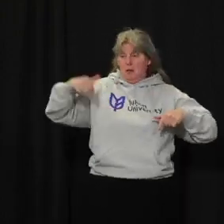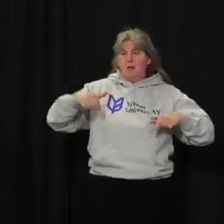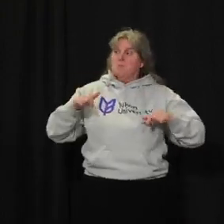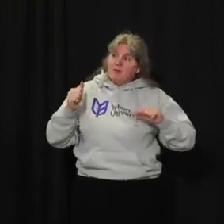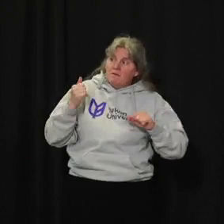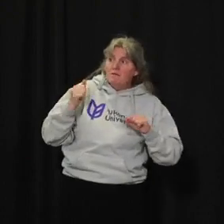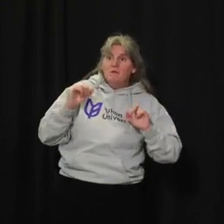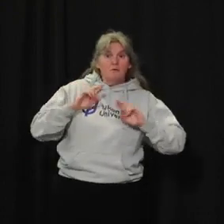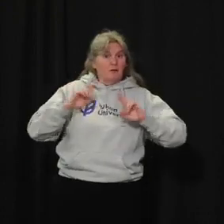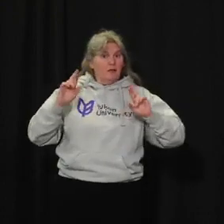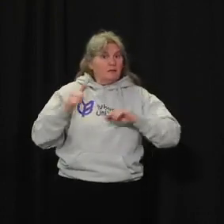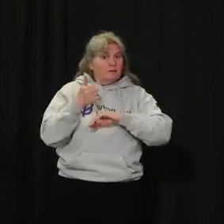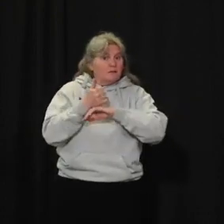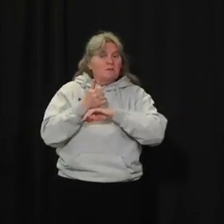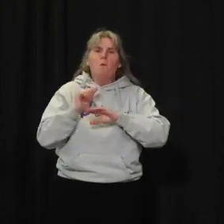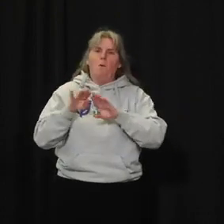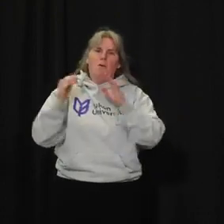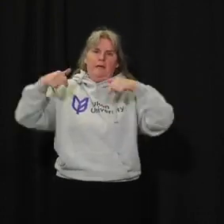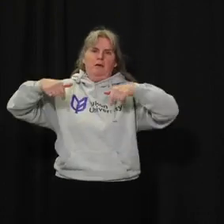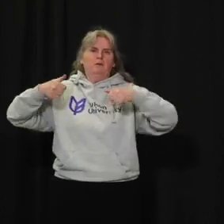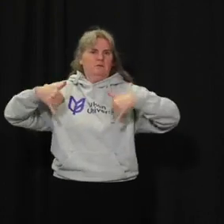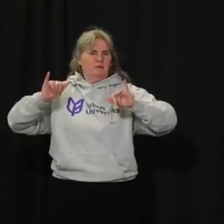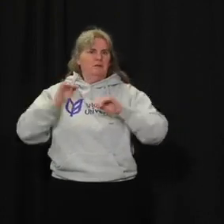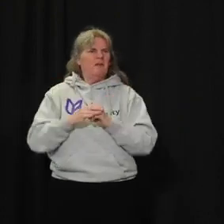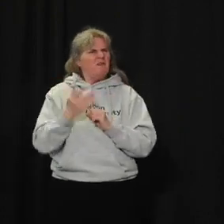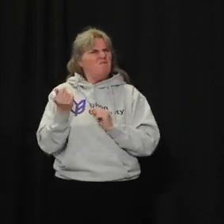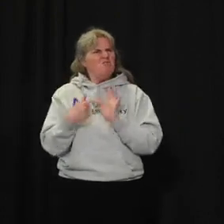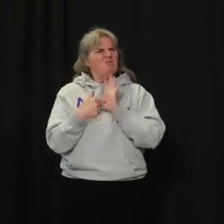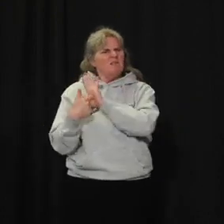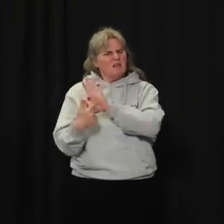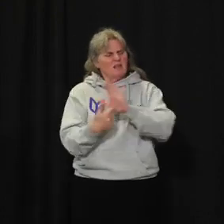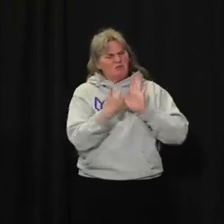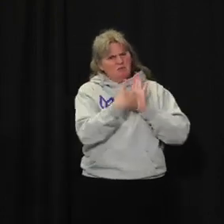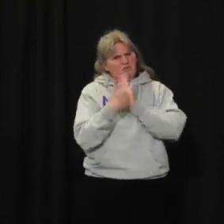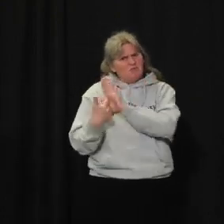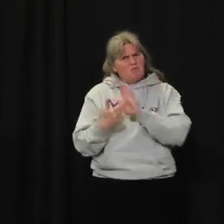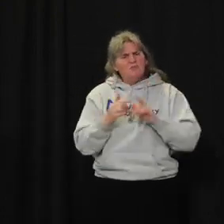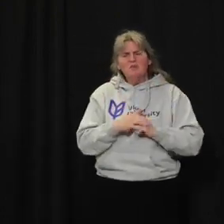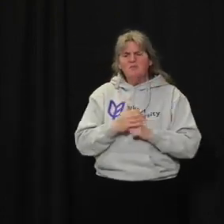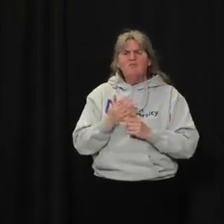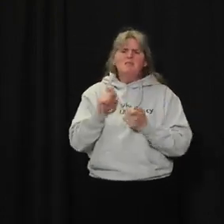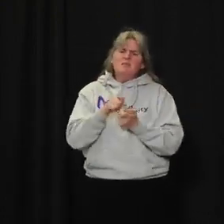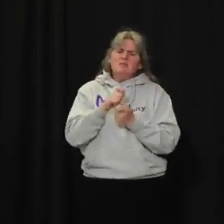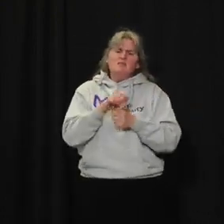to open have done so. These are just a few examples and is always, there will be in